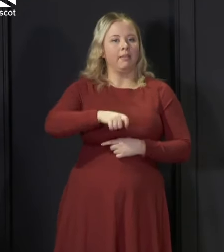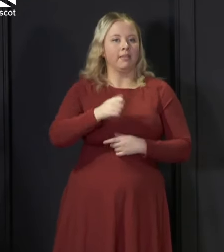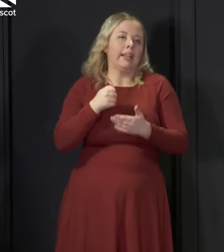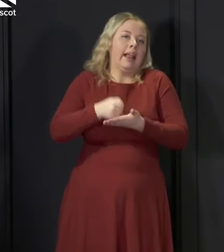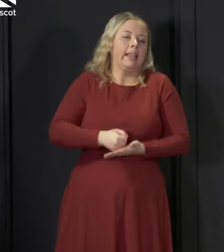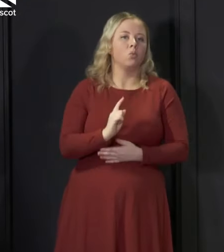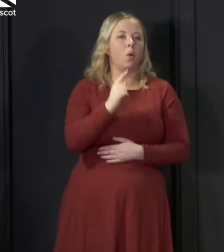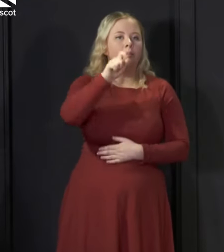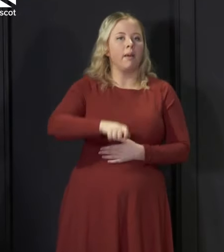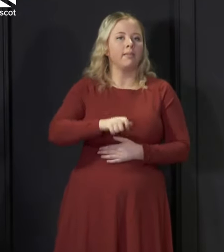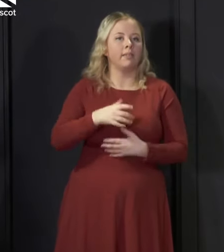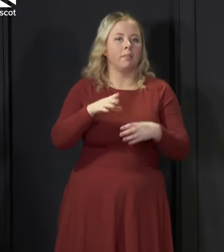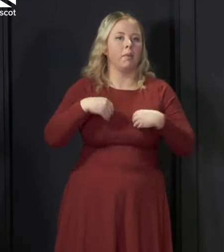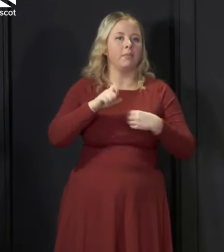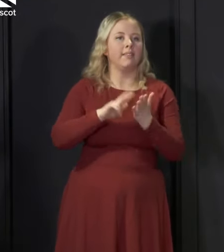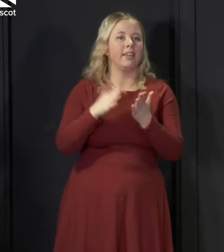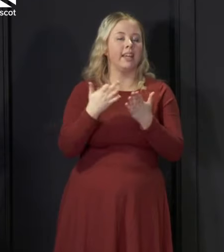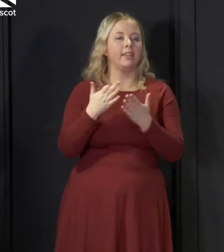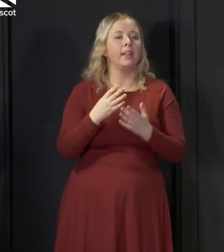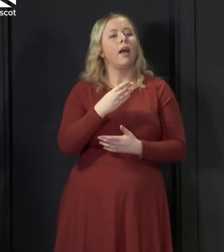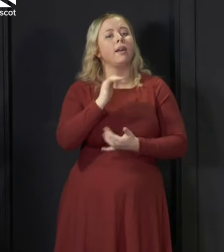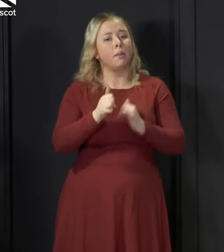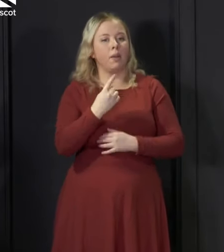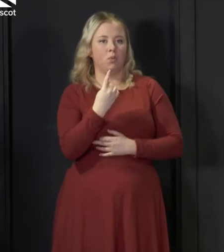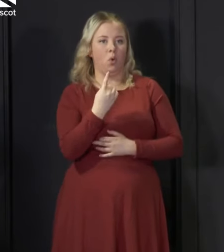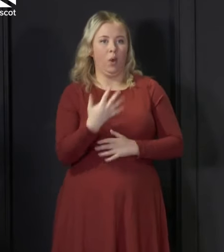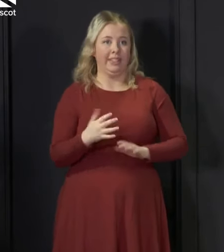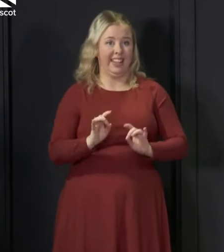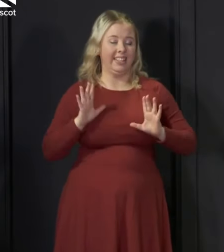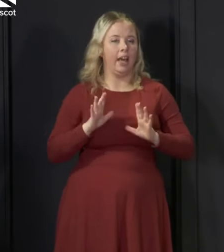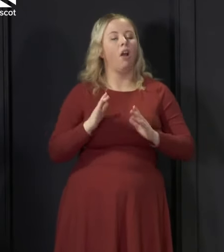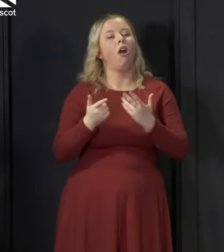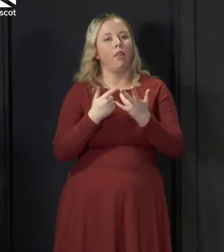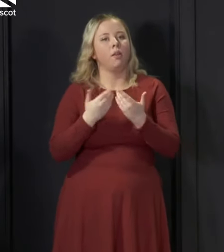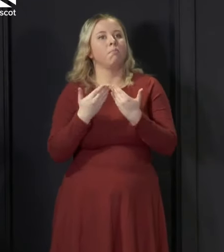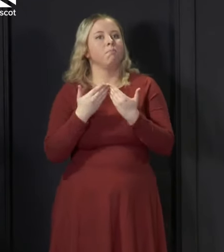Now, some of these will be just one case, others will be more than that. But that reinforces